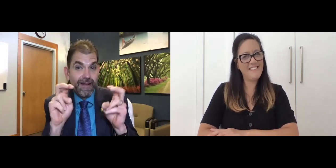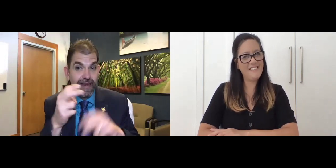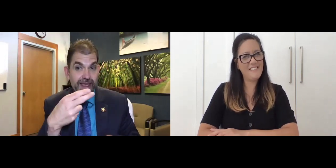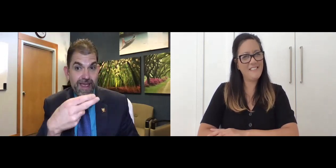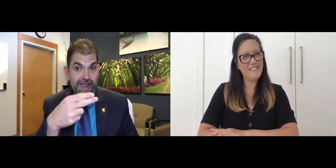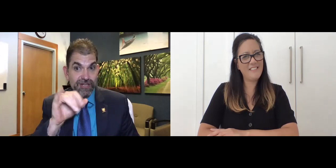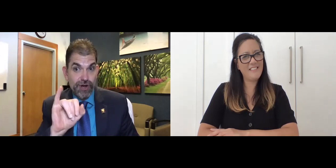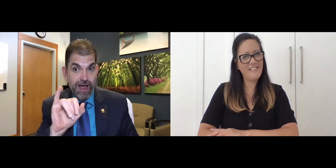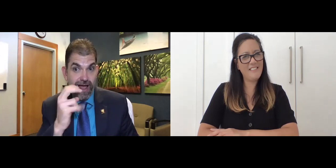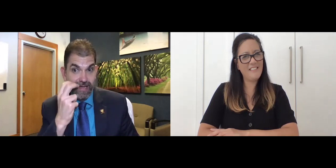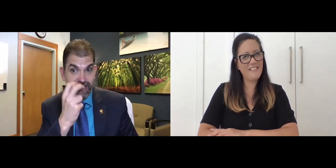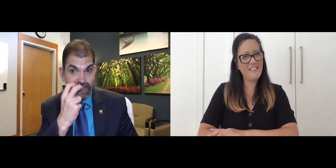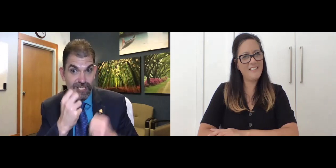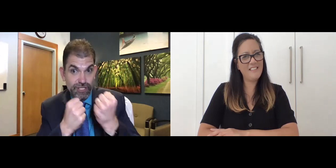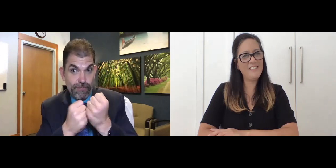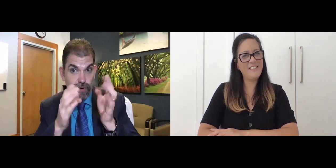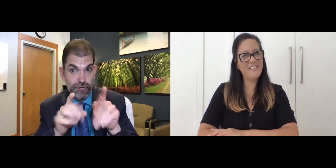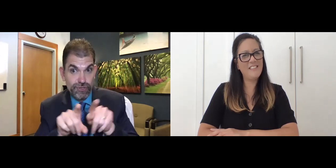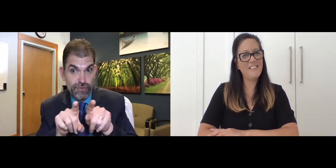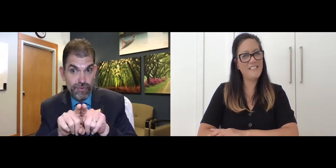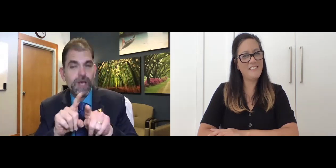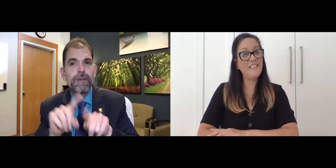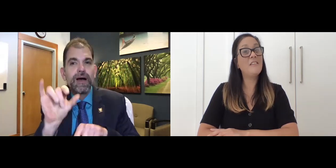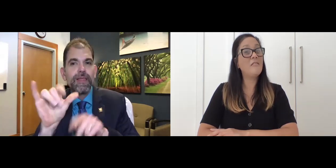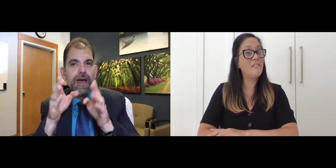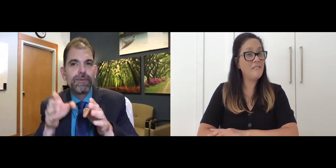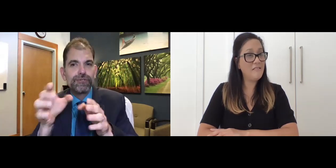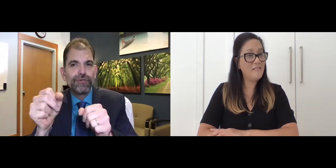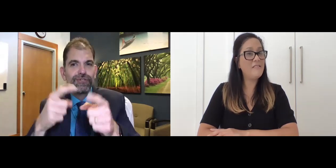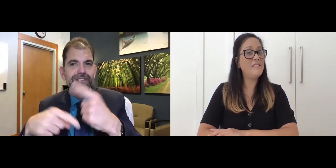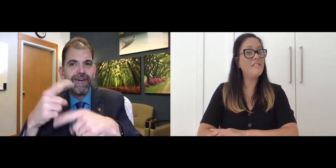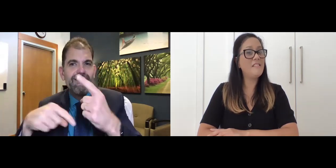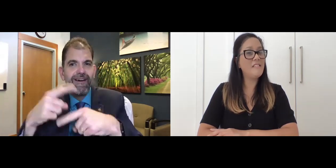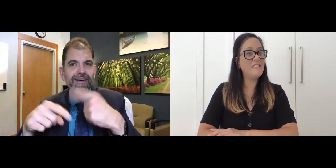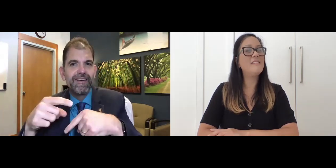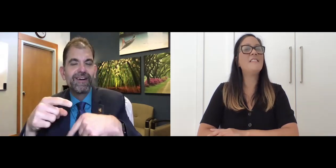Those students had what's called a hearing impaired